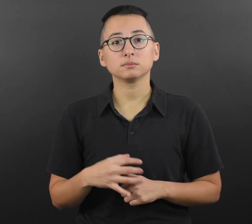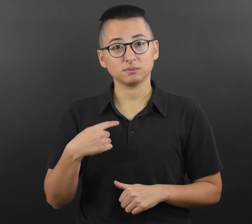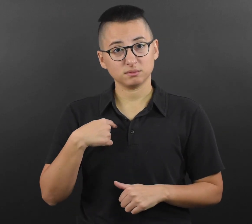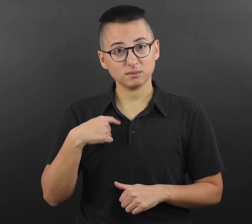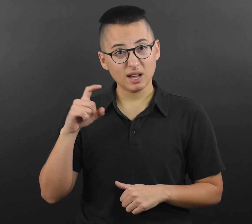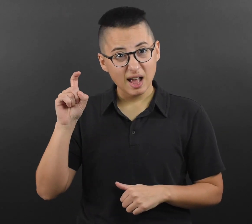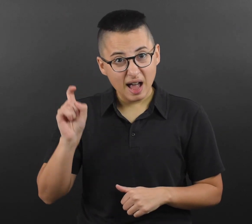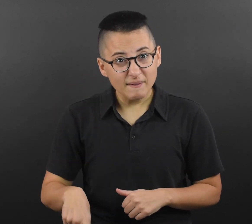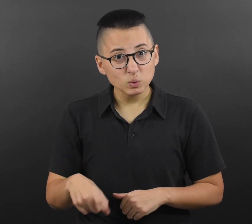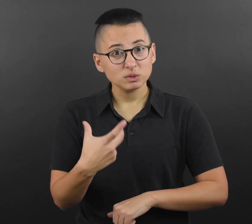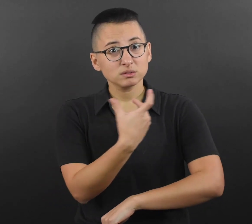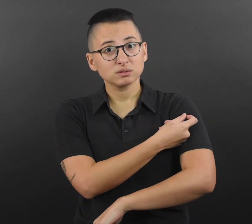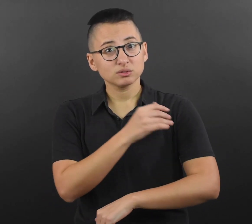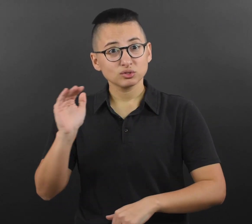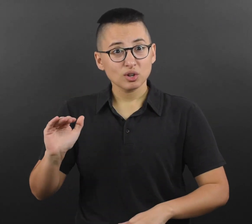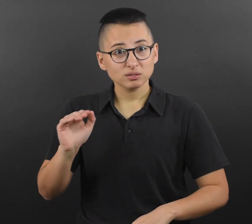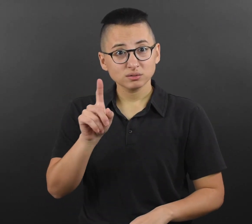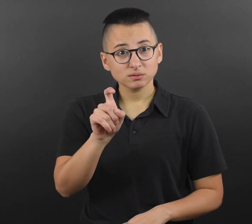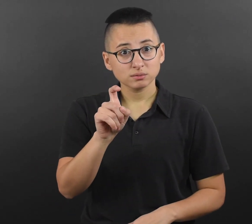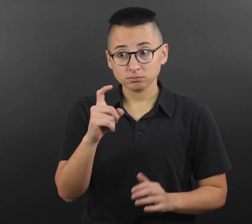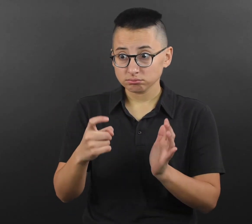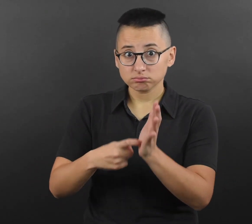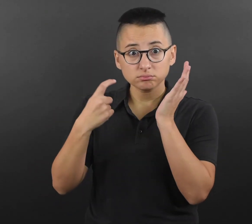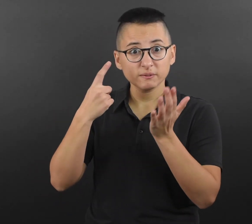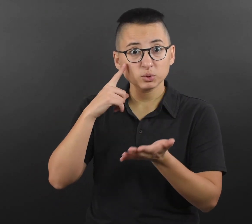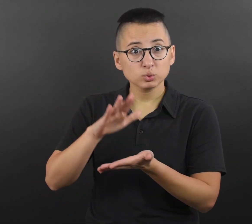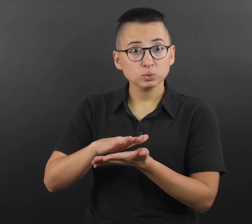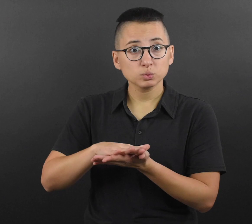Do I have to vaccinate my child? Is it mandatory for school?